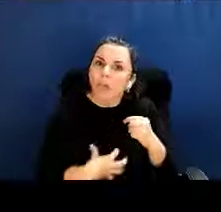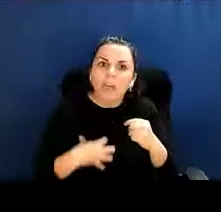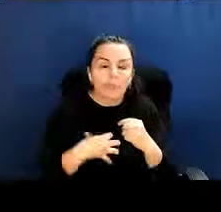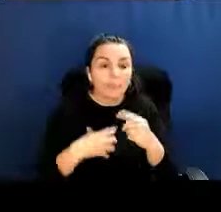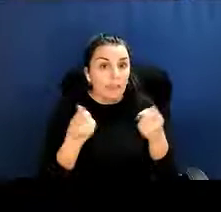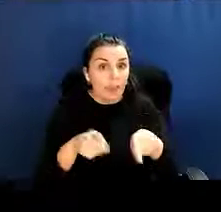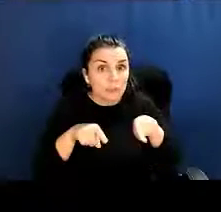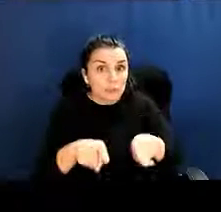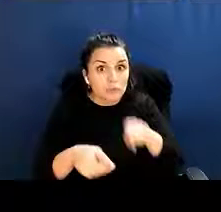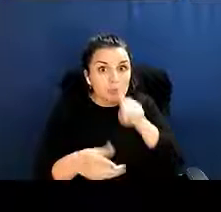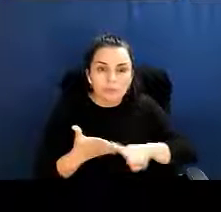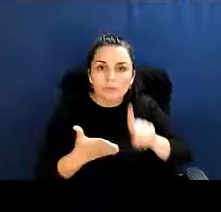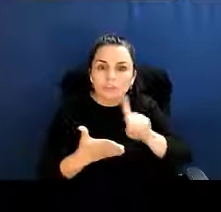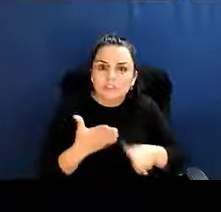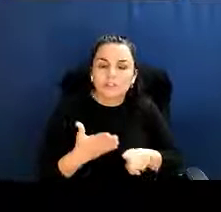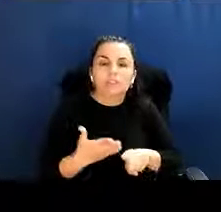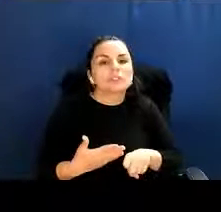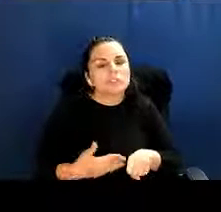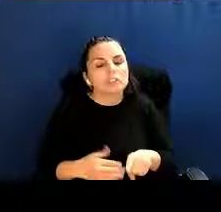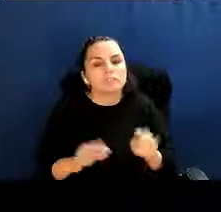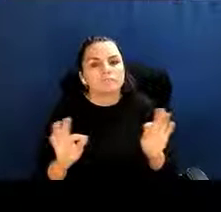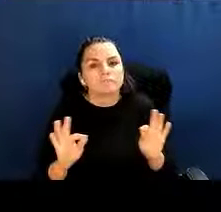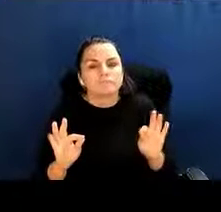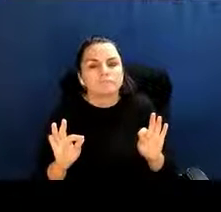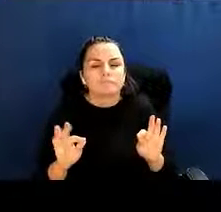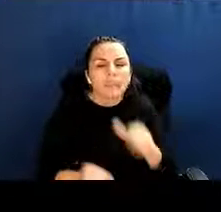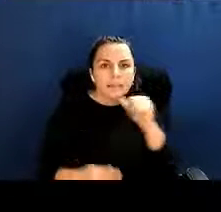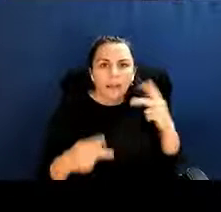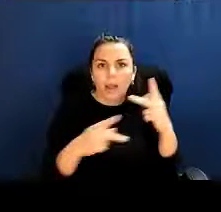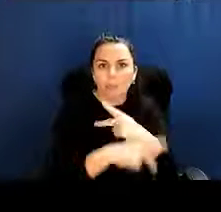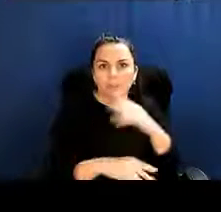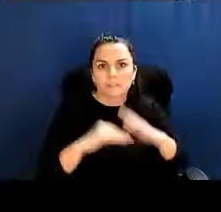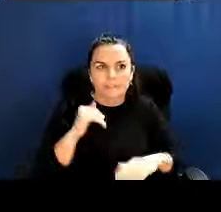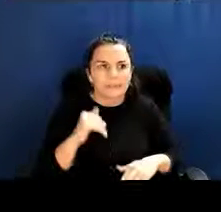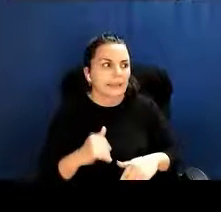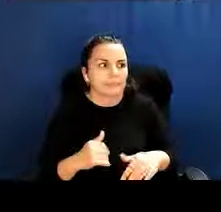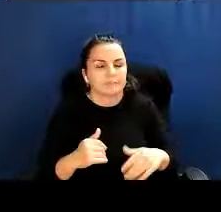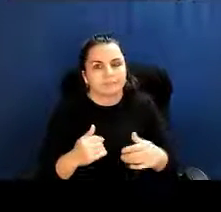is not greater in and of itself than those ordinarily encountered in daily life